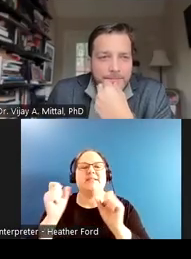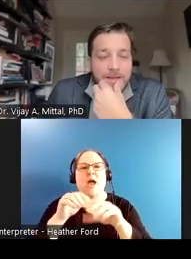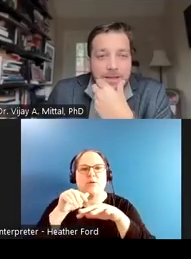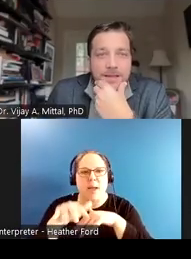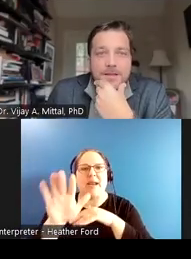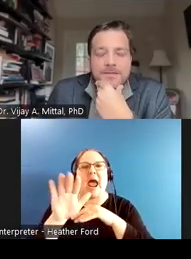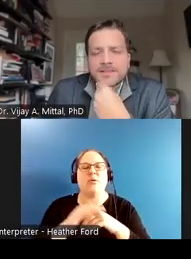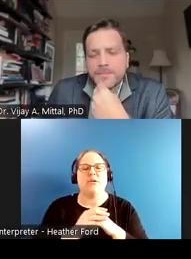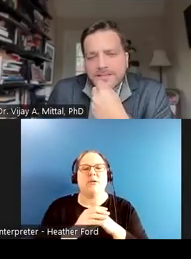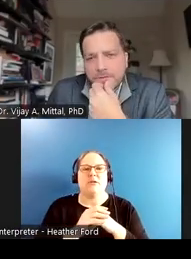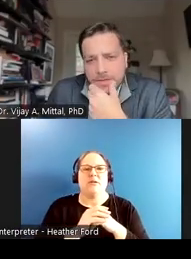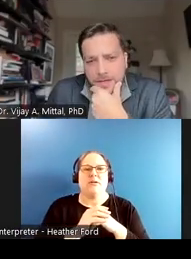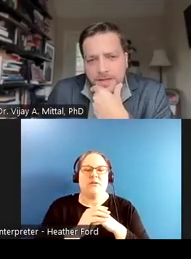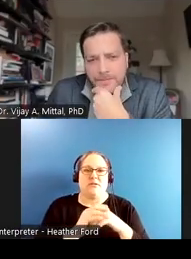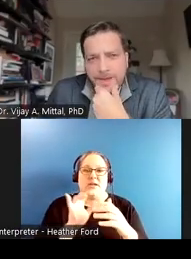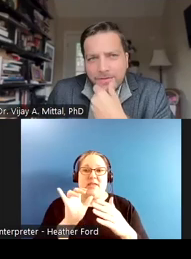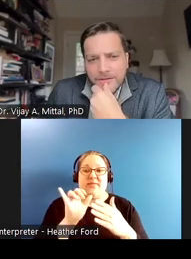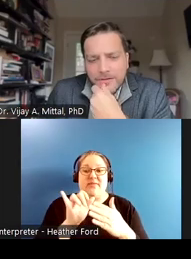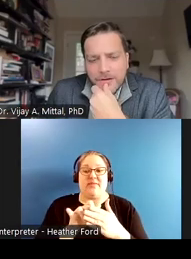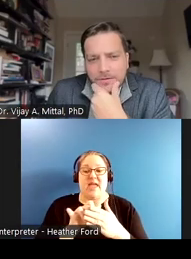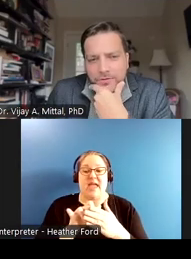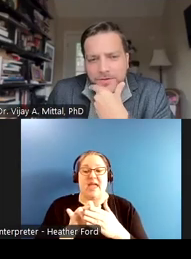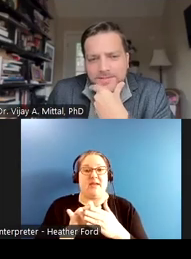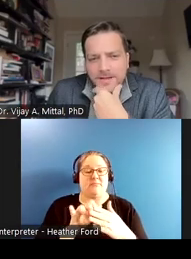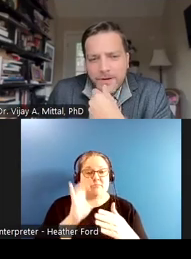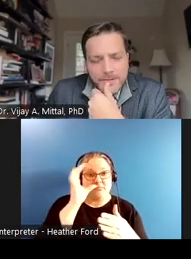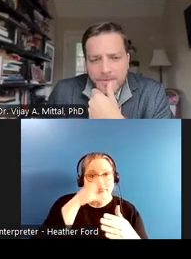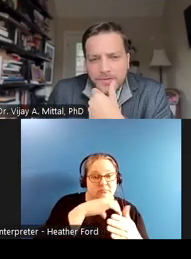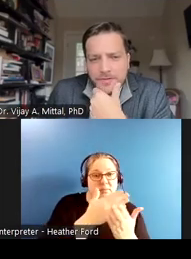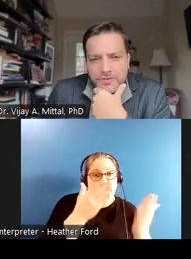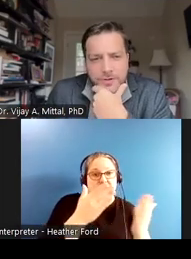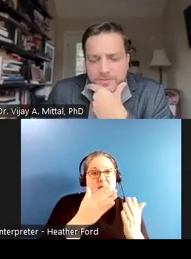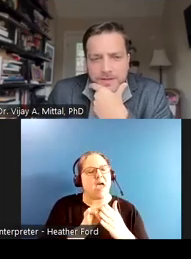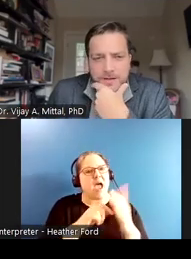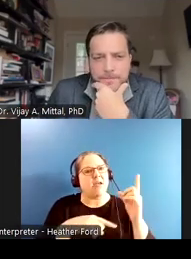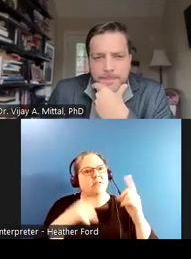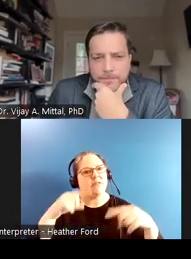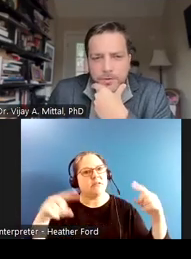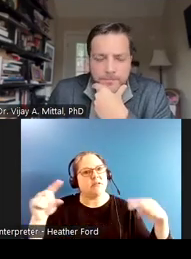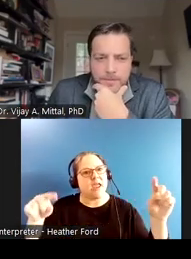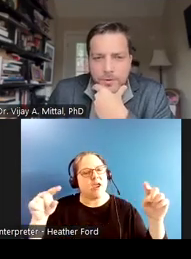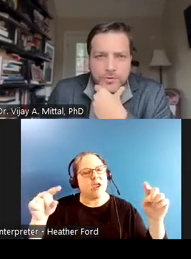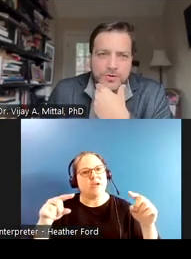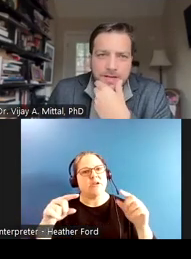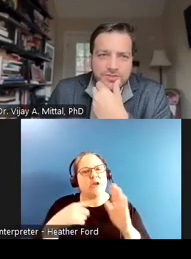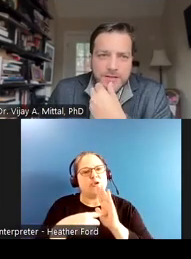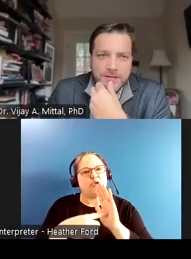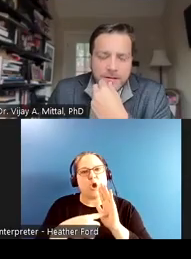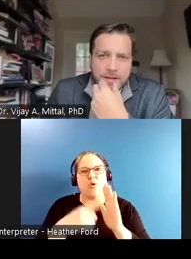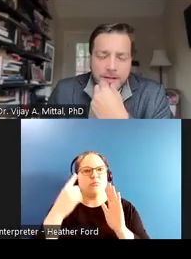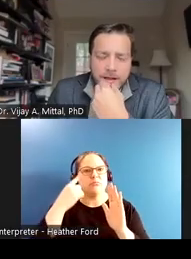um this basically an abnormality here increased um variability shows um poor motor coordination.